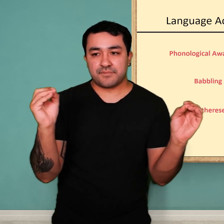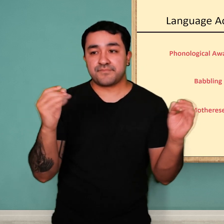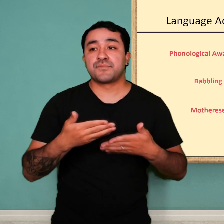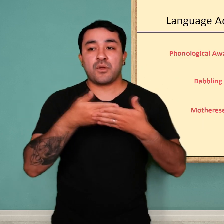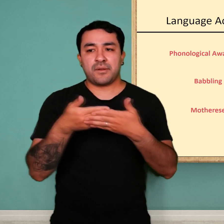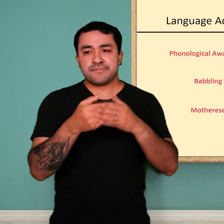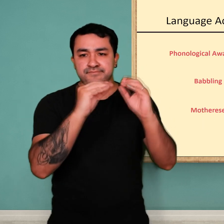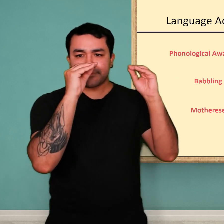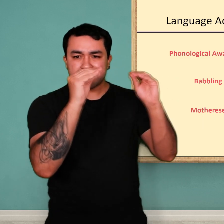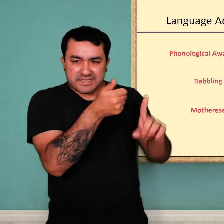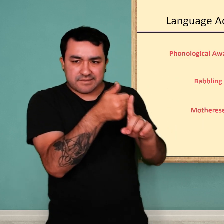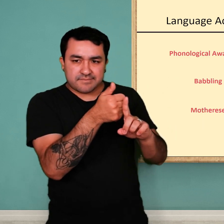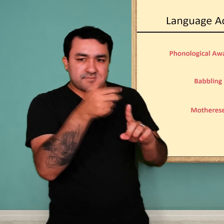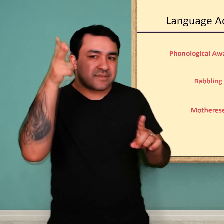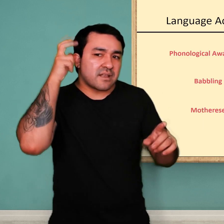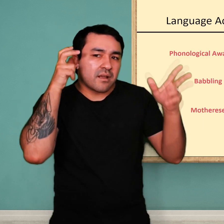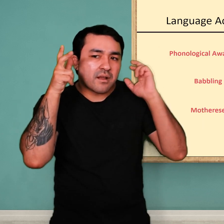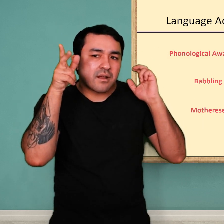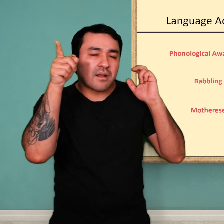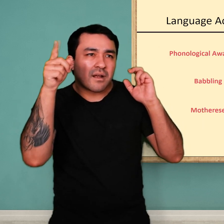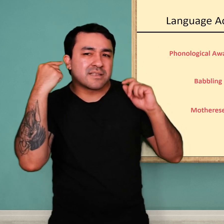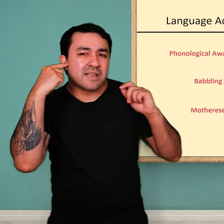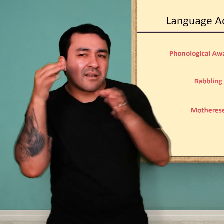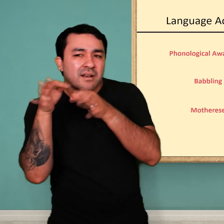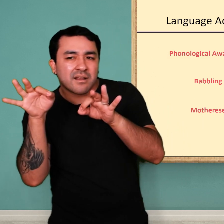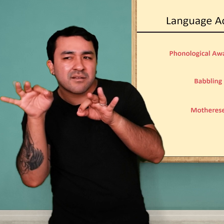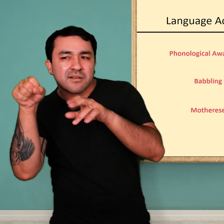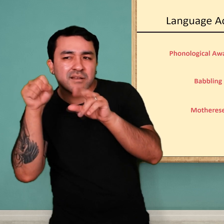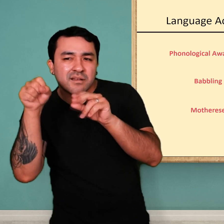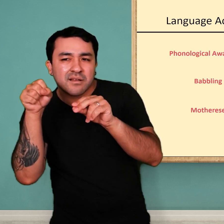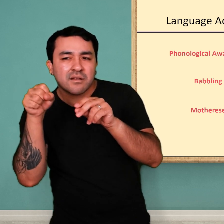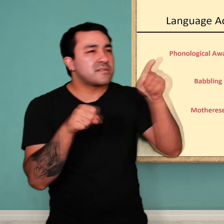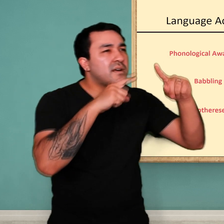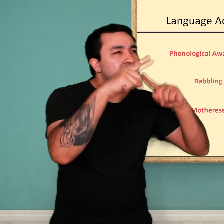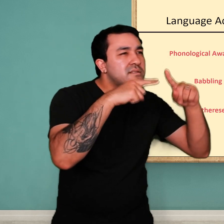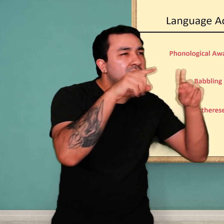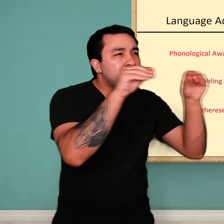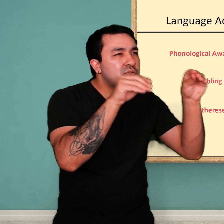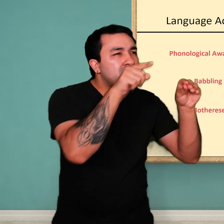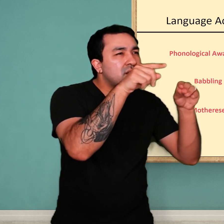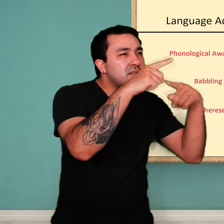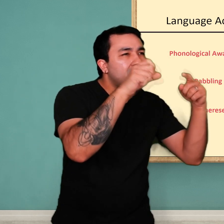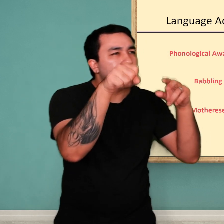must do is teach themselves what sounds or movements are language and what is not.